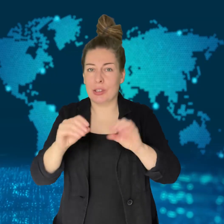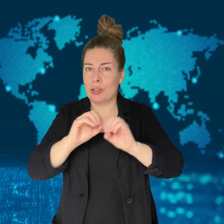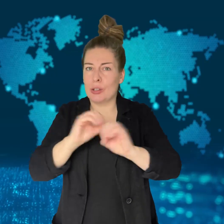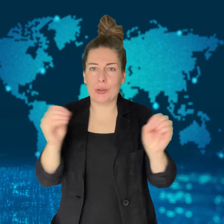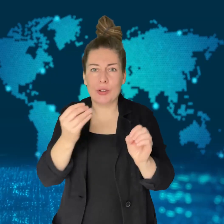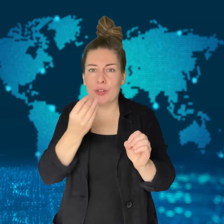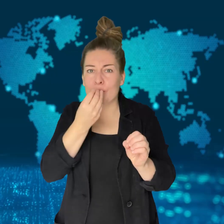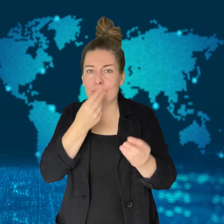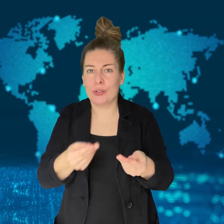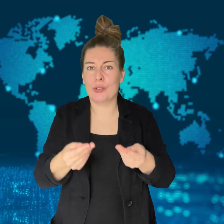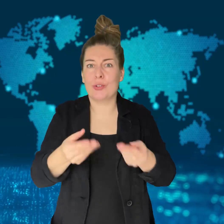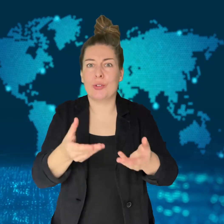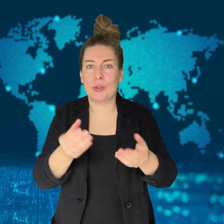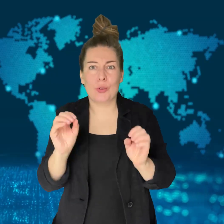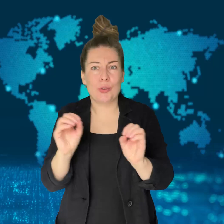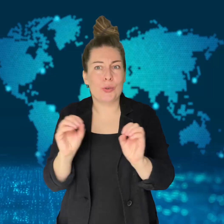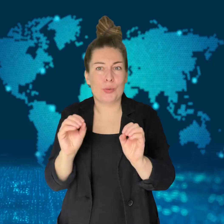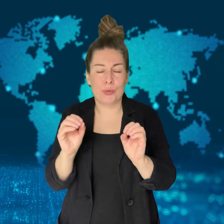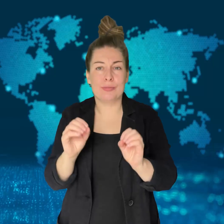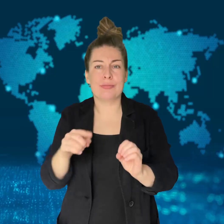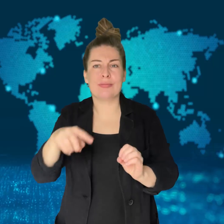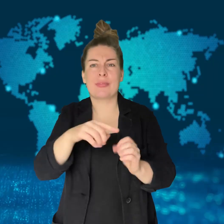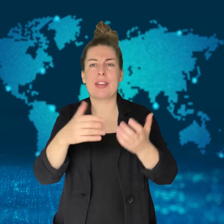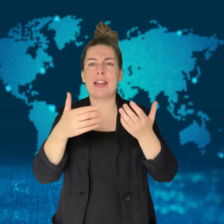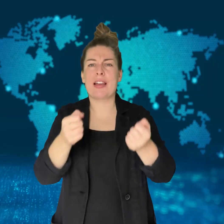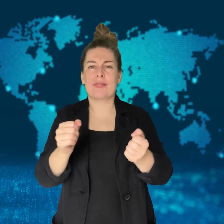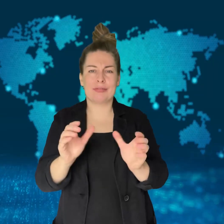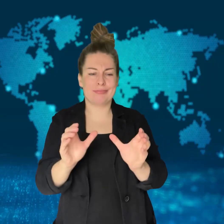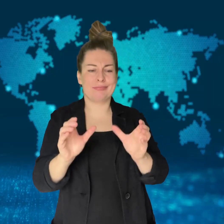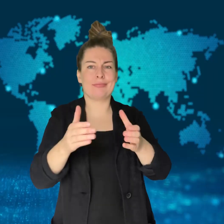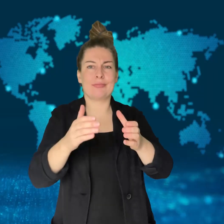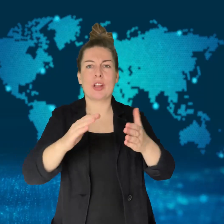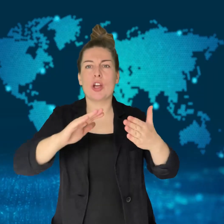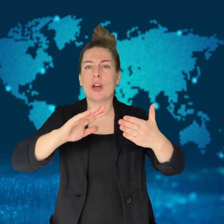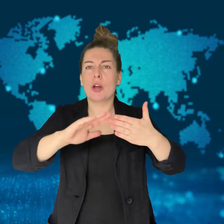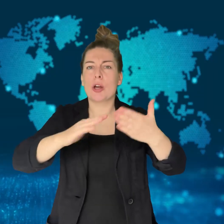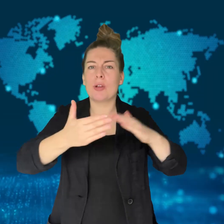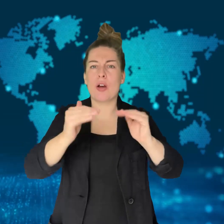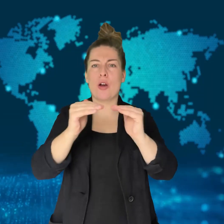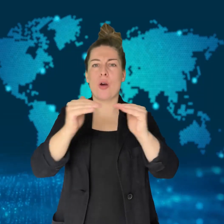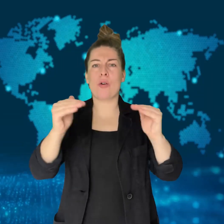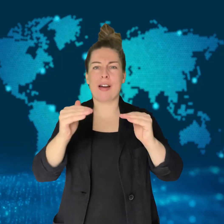in August and had been detained for around 90 days without any food.